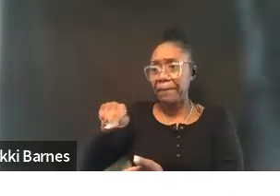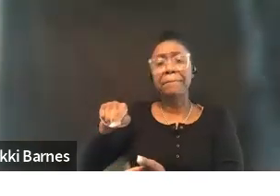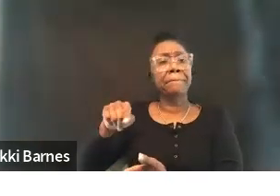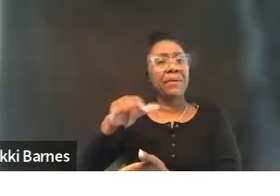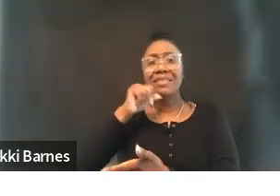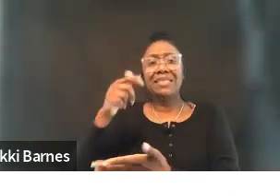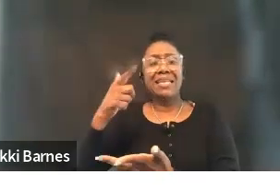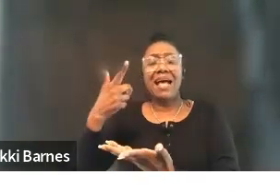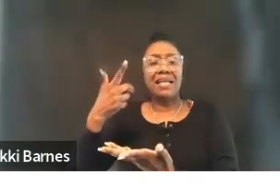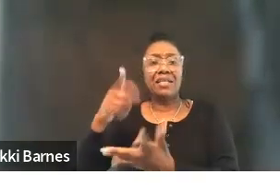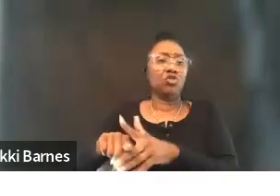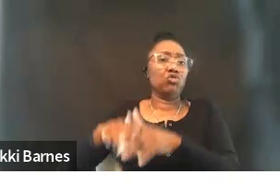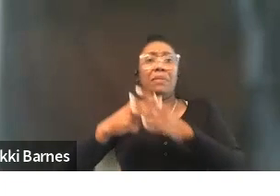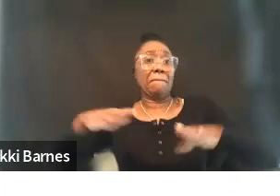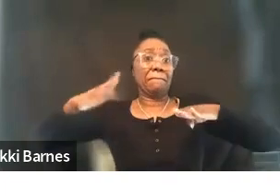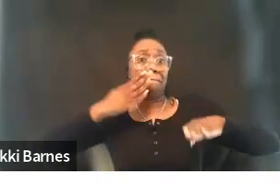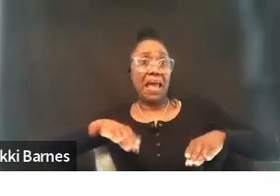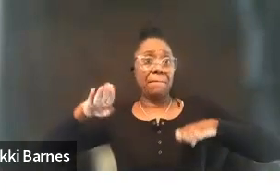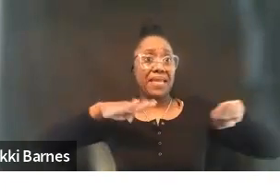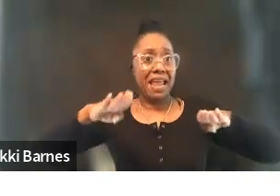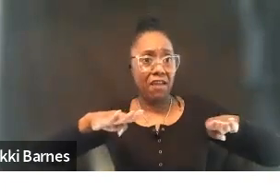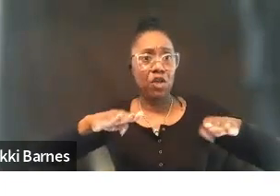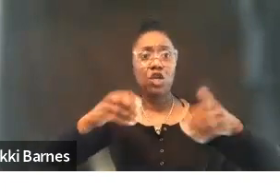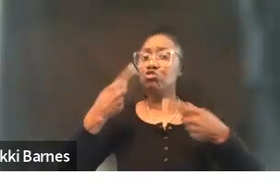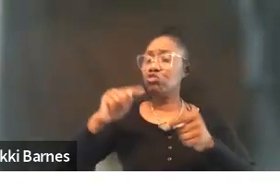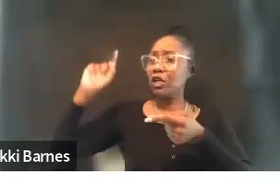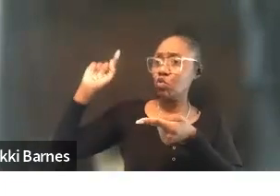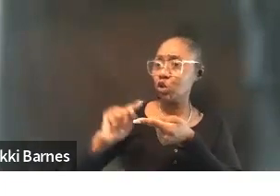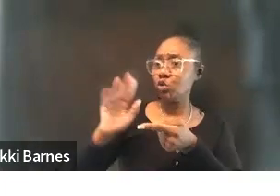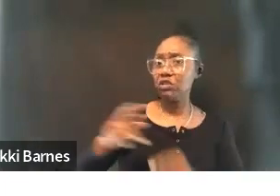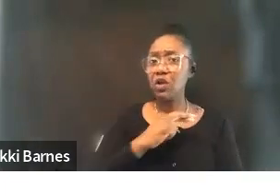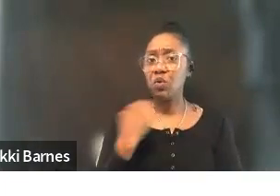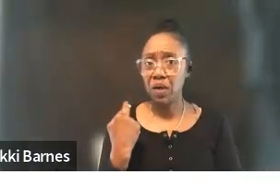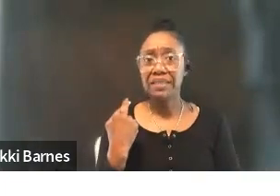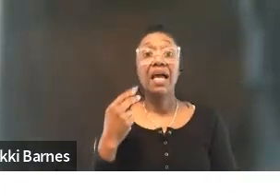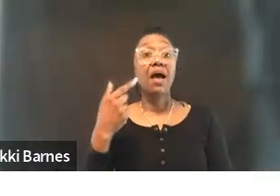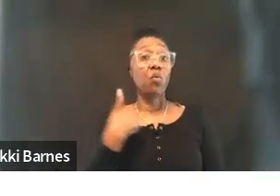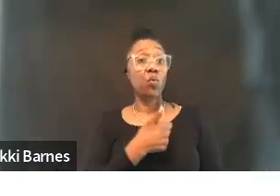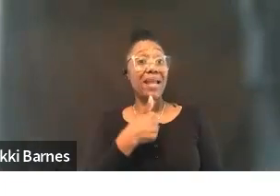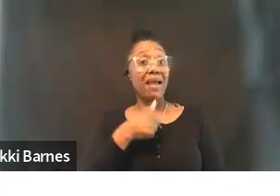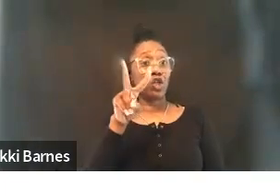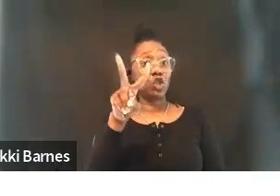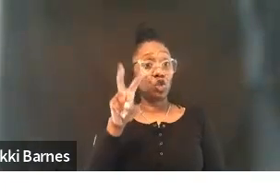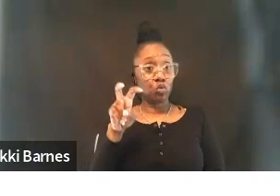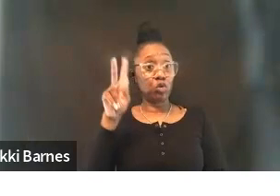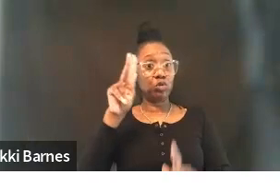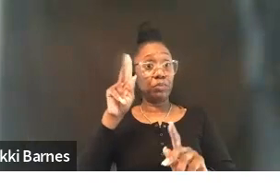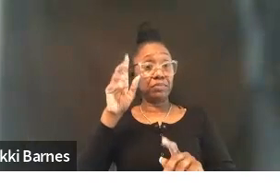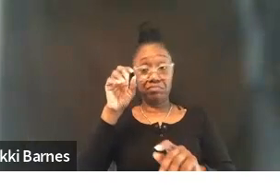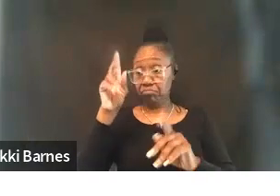We currently follow through this process over 200 individuals statewide. A 100% of those people that we follow have been able to maintain their ability to live and work in the community.